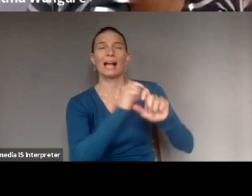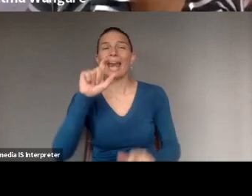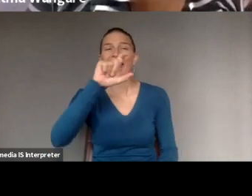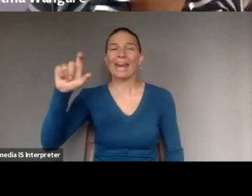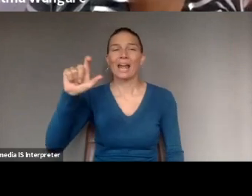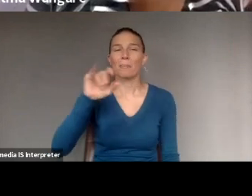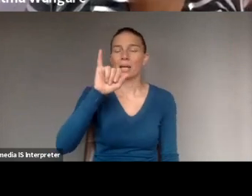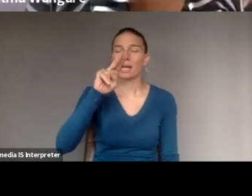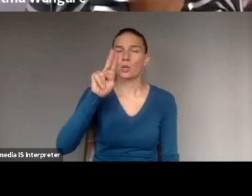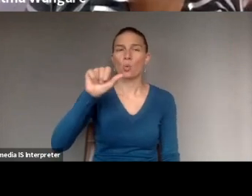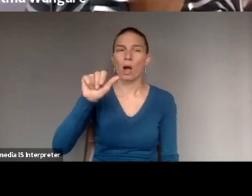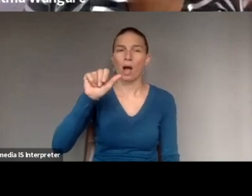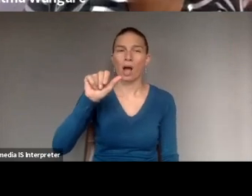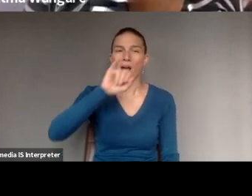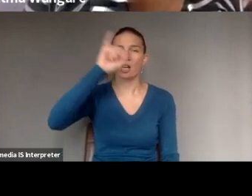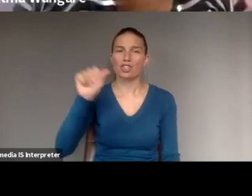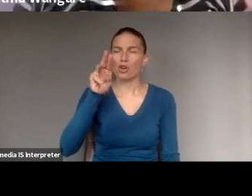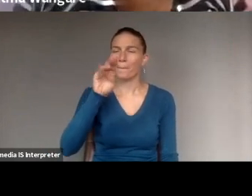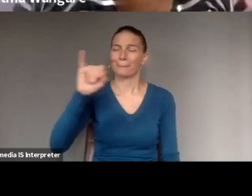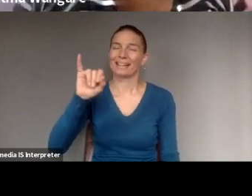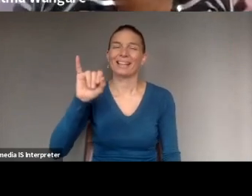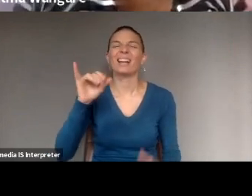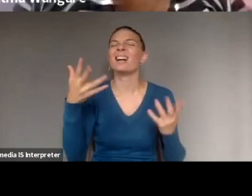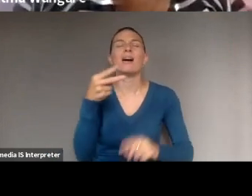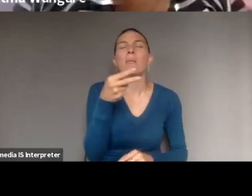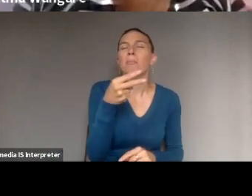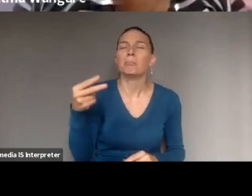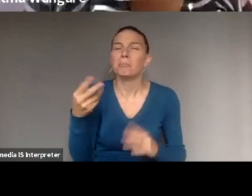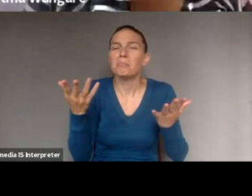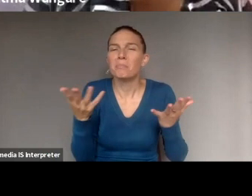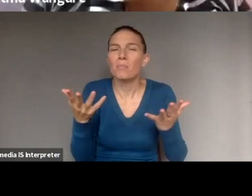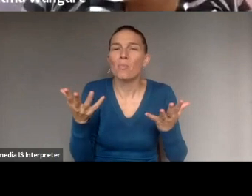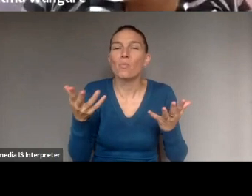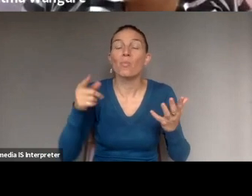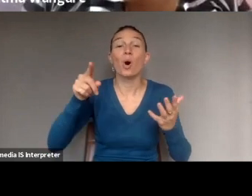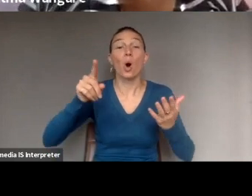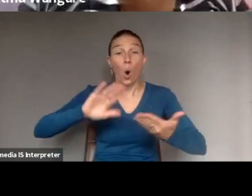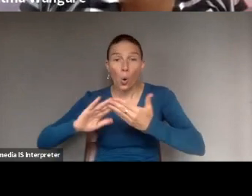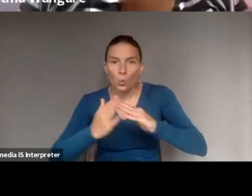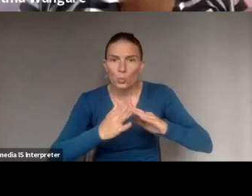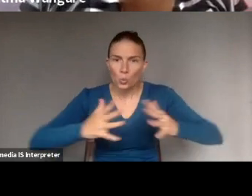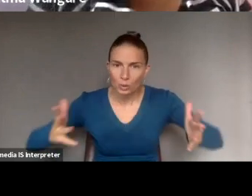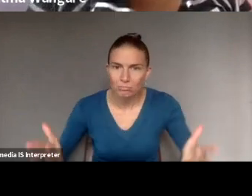[unintelligible] can loosely be translated to mean, lift the community or strengthen the community.